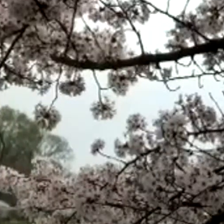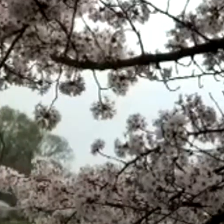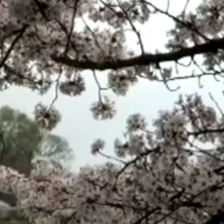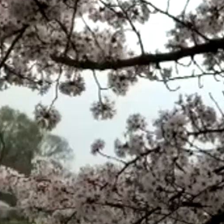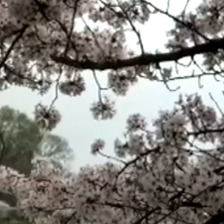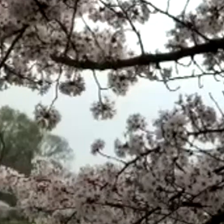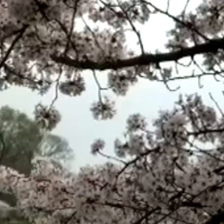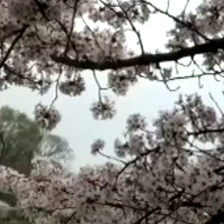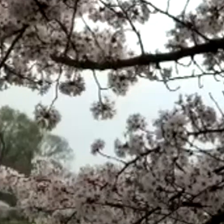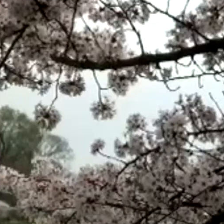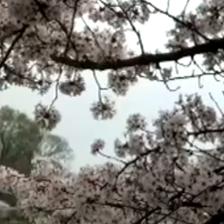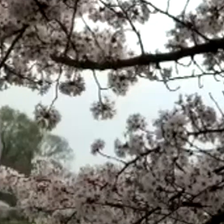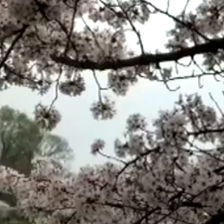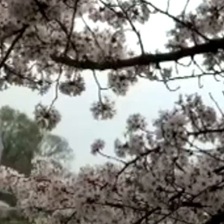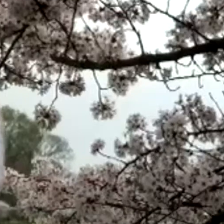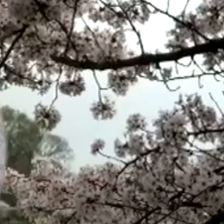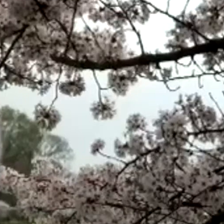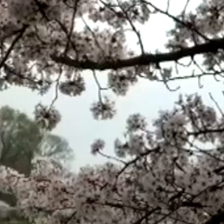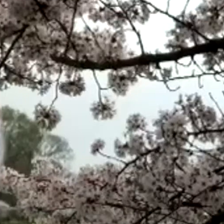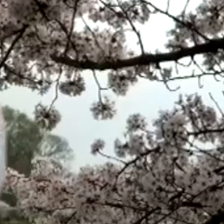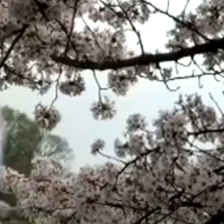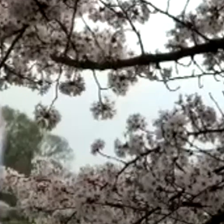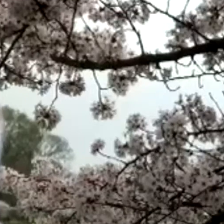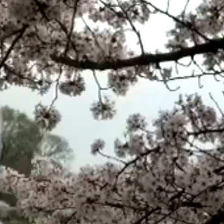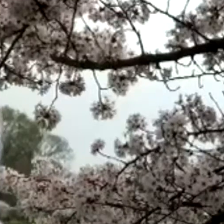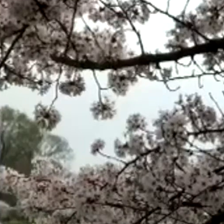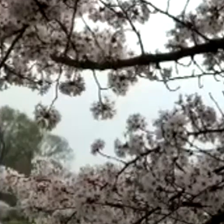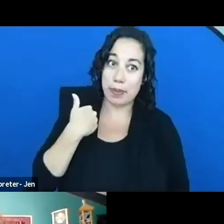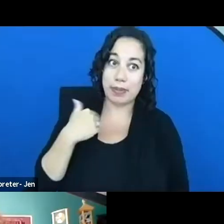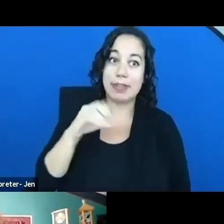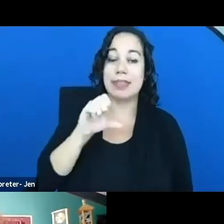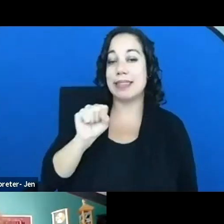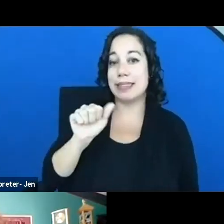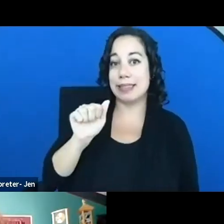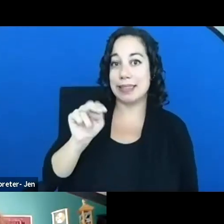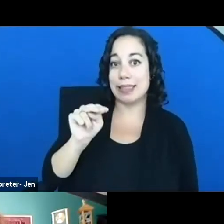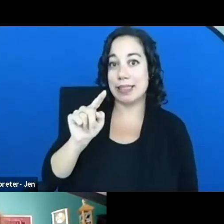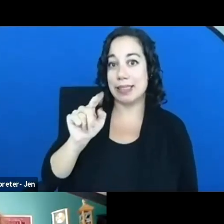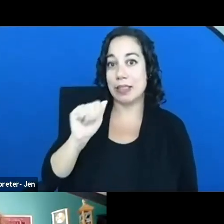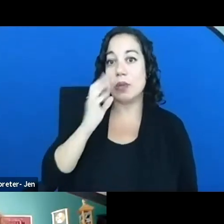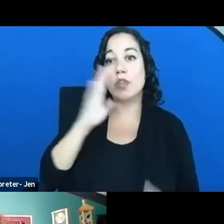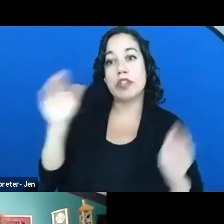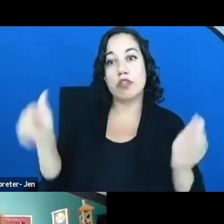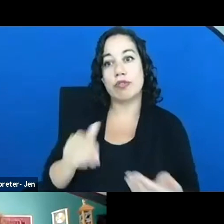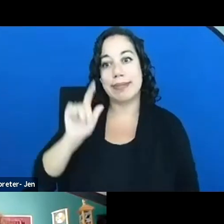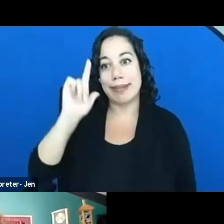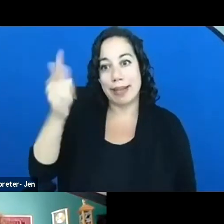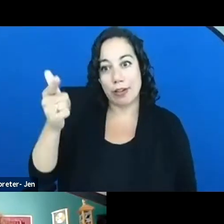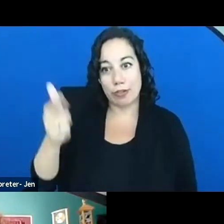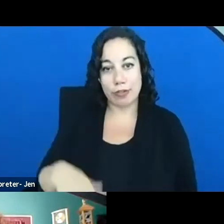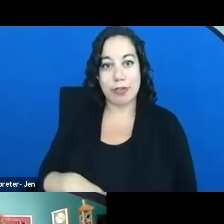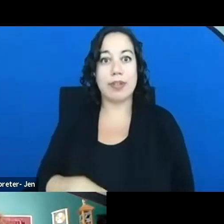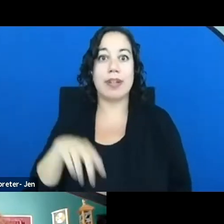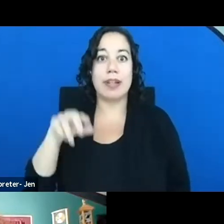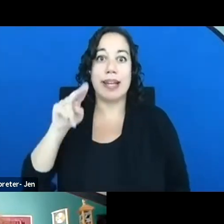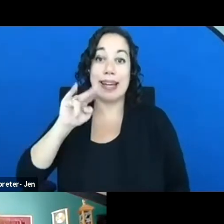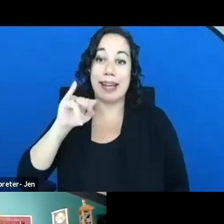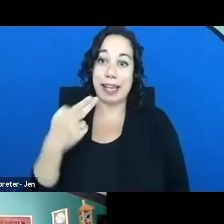have four new members and Santa will introduce them later—NEI staff, other NIH staff, scientific